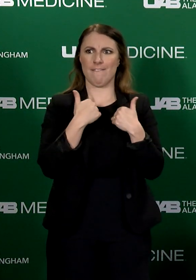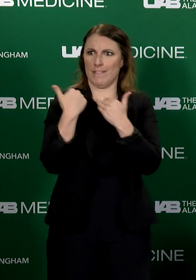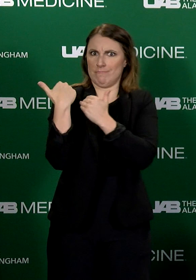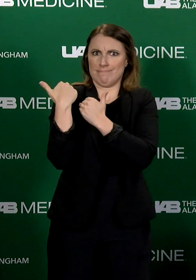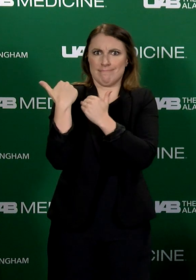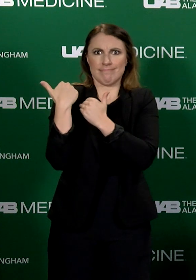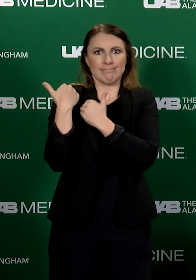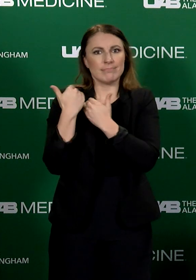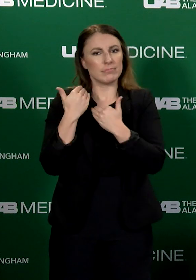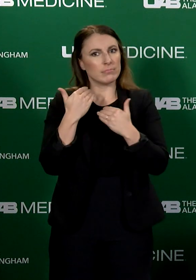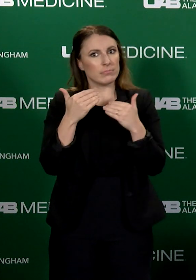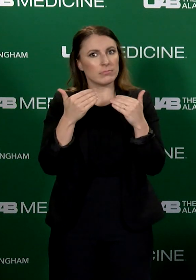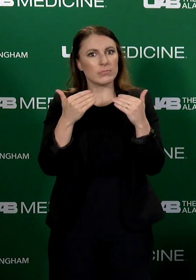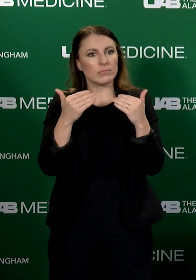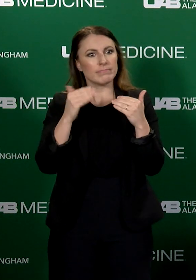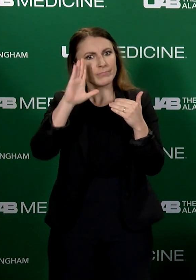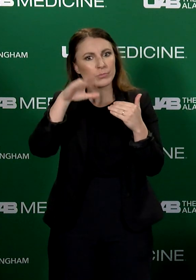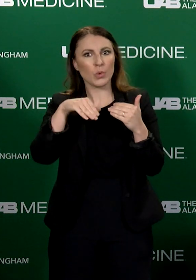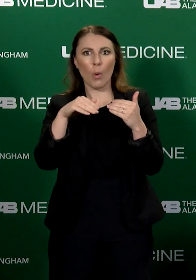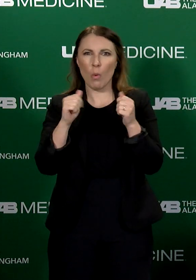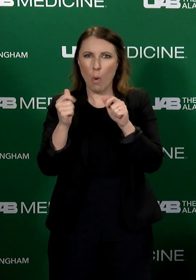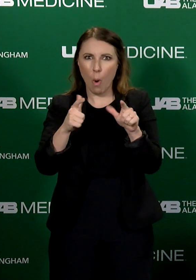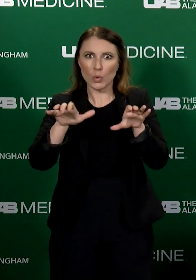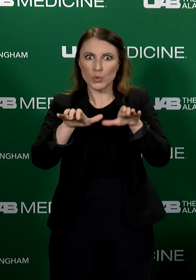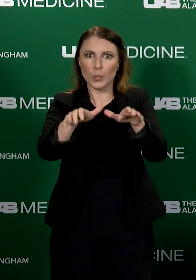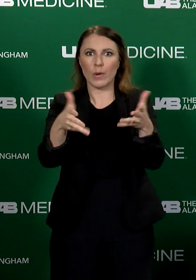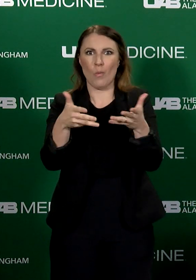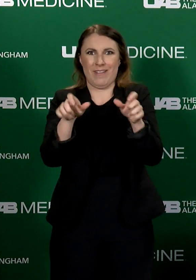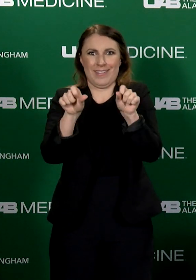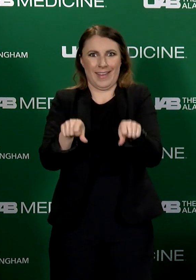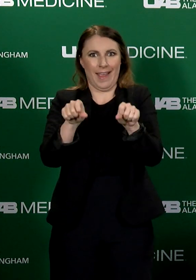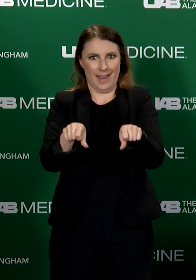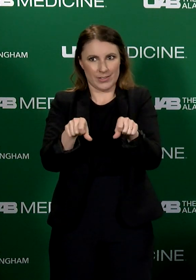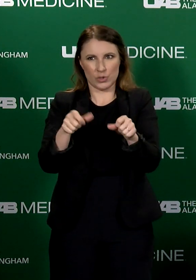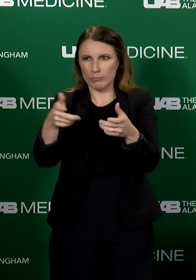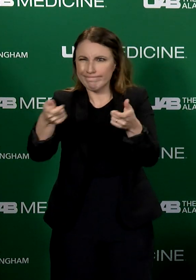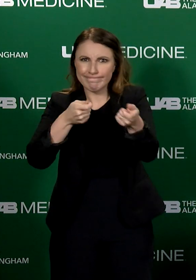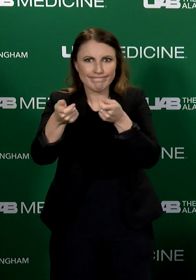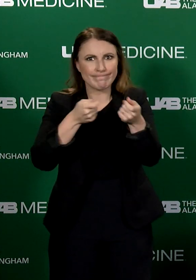doing everything we can to find supplies that are needed at UAB we are leveraging